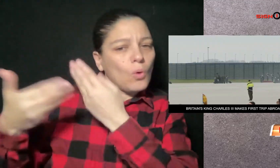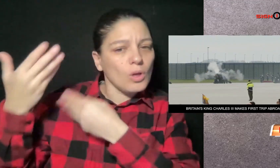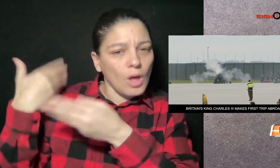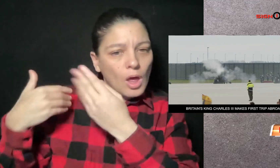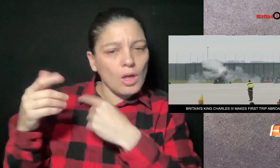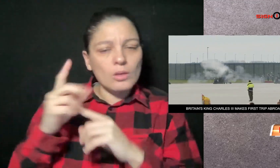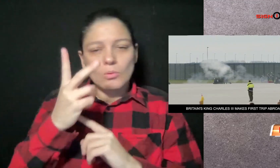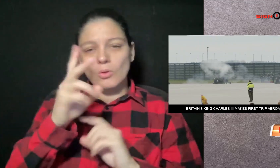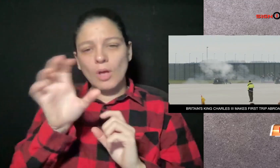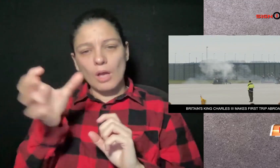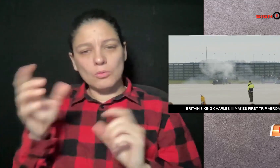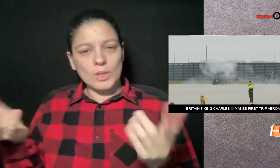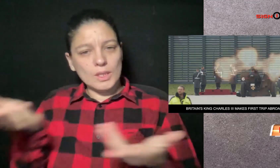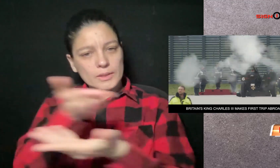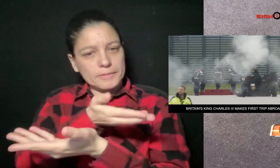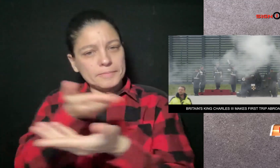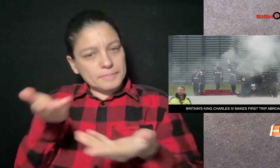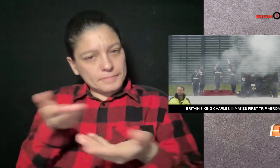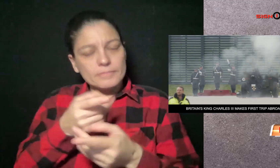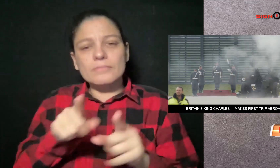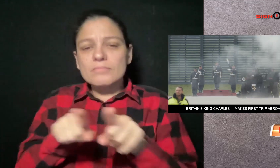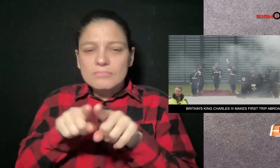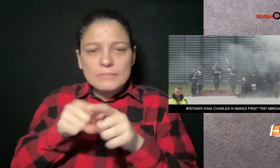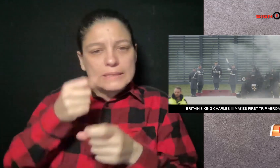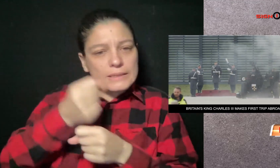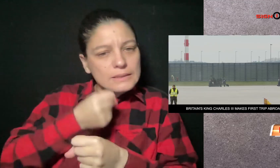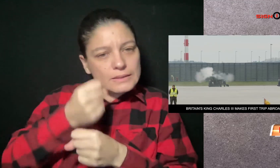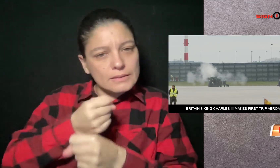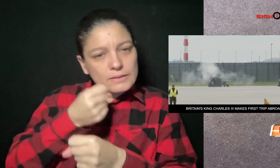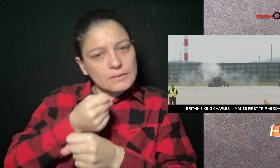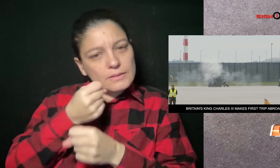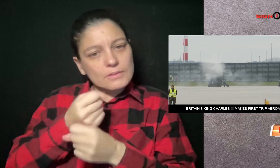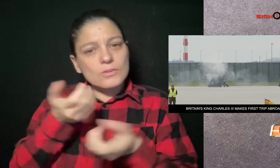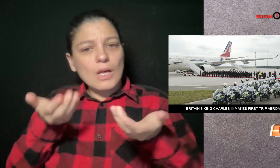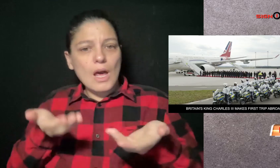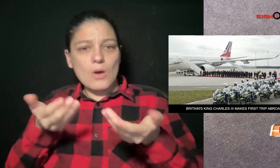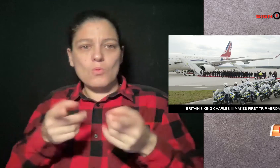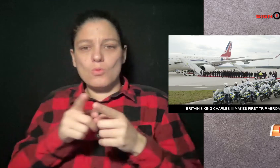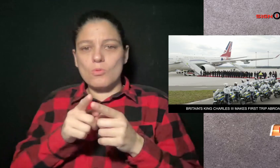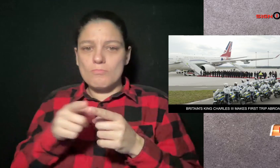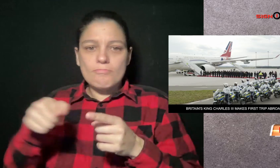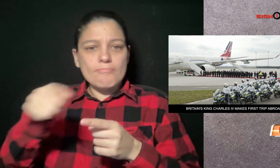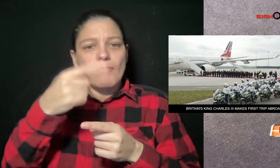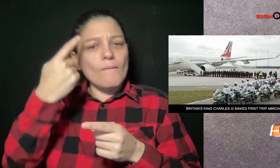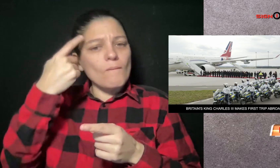he talked about the historical cultural links between the two countries and how they are